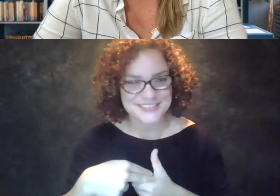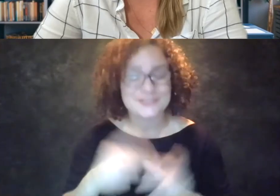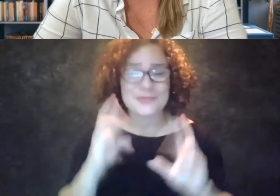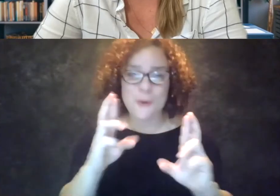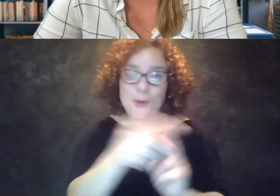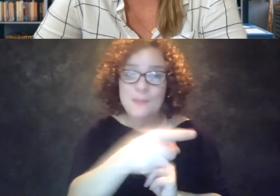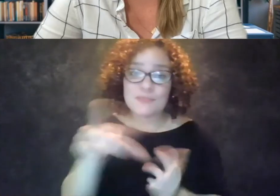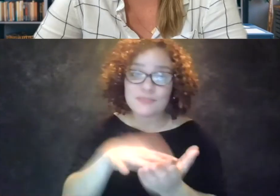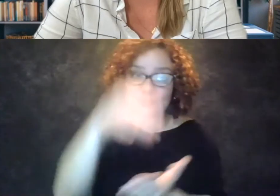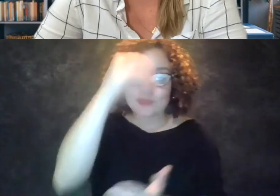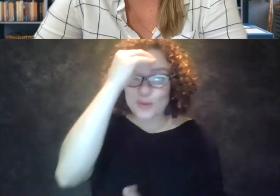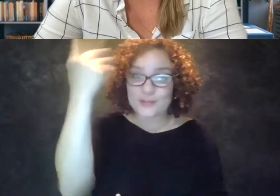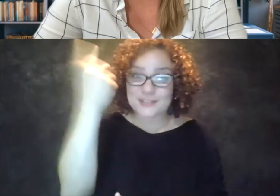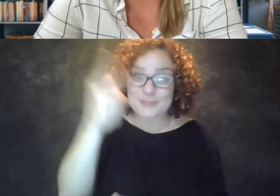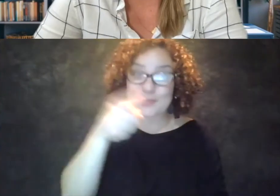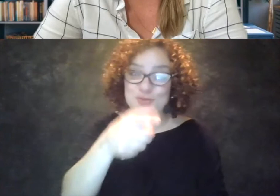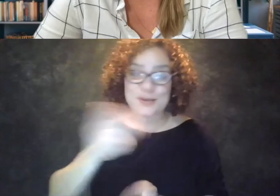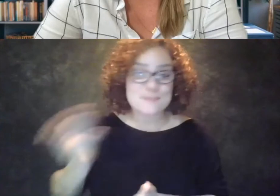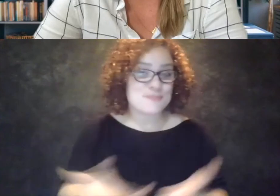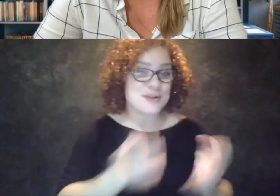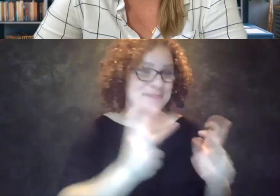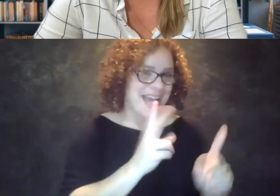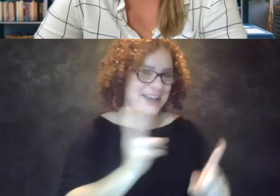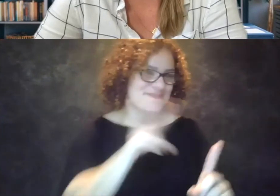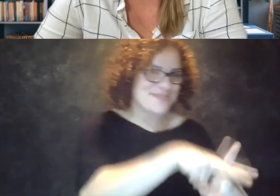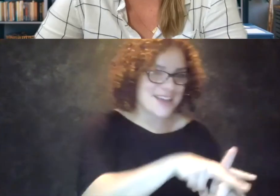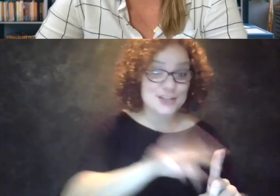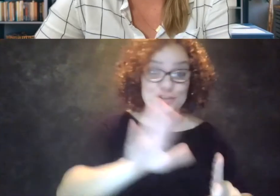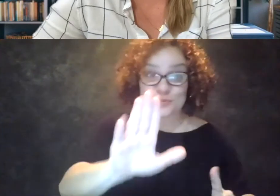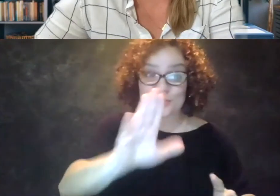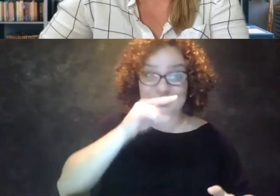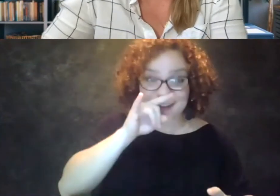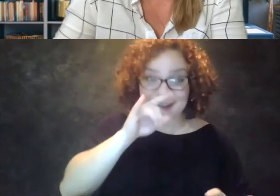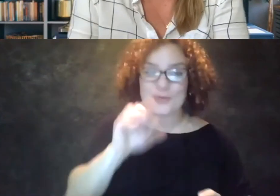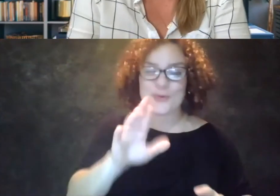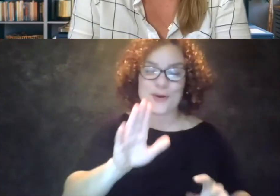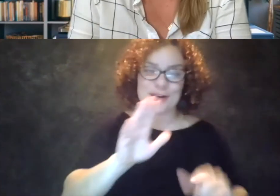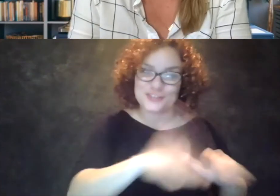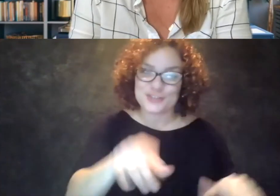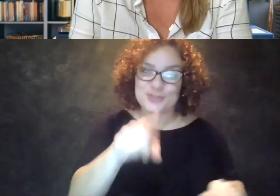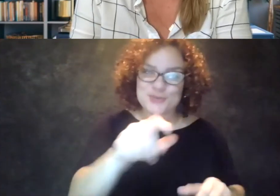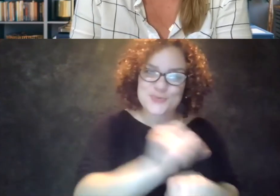you can take back to use with your own child or a child that you work with. Have a great night. Bye everyone.